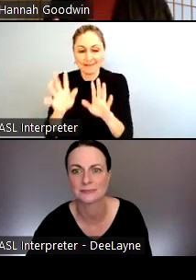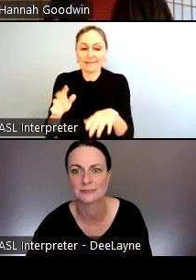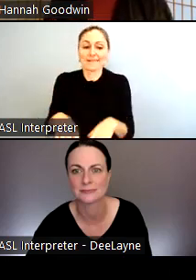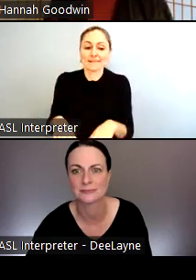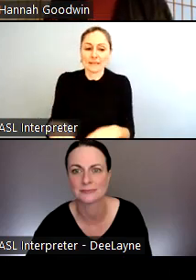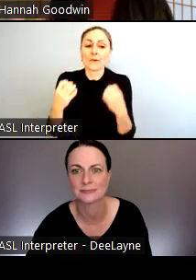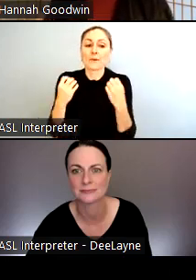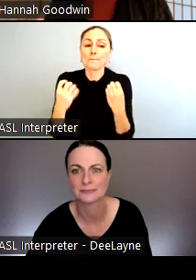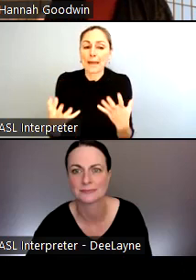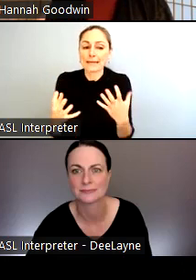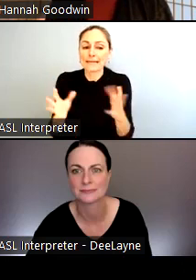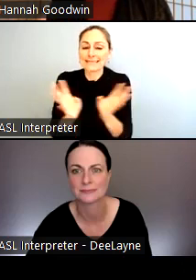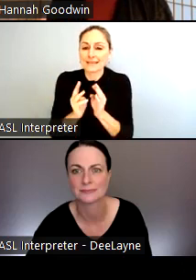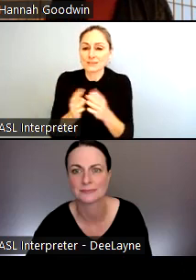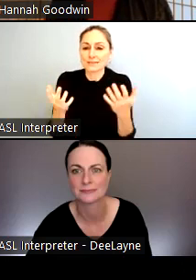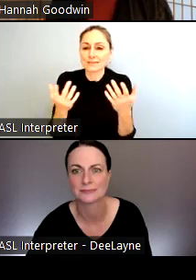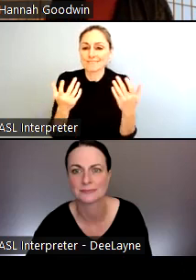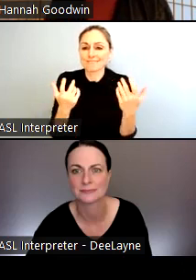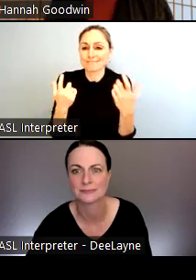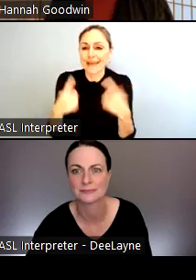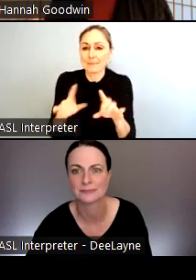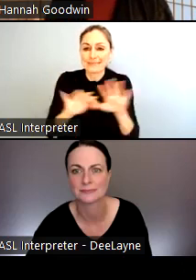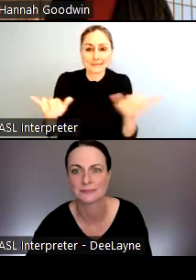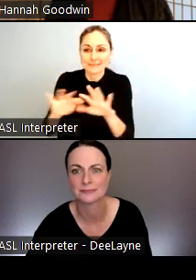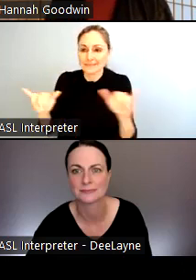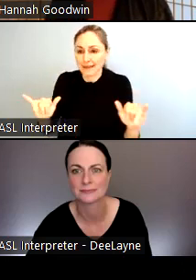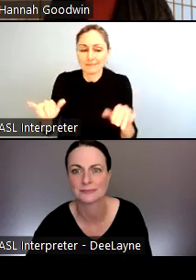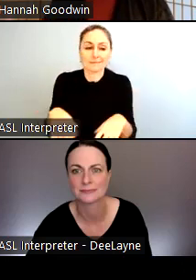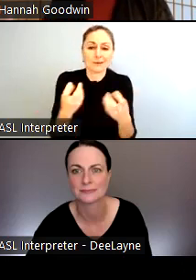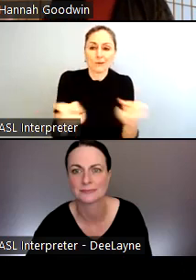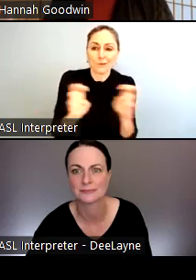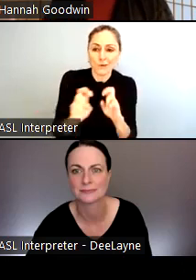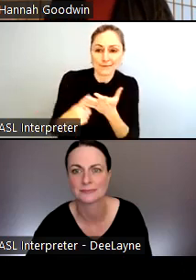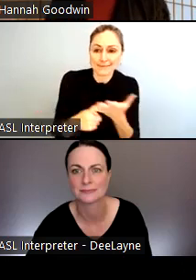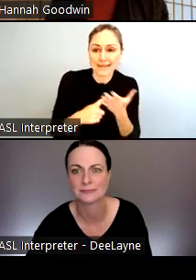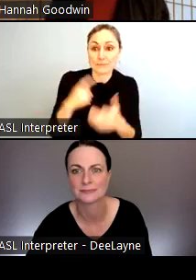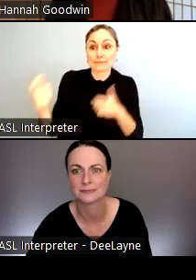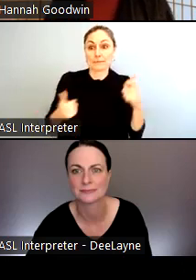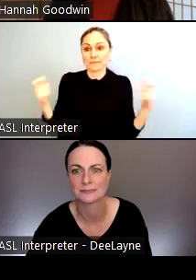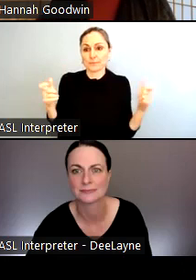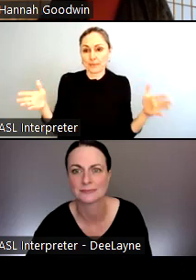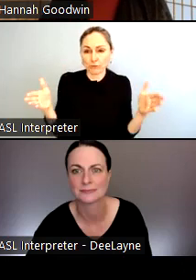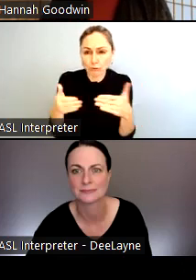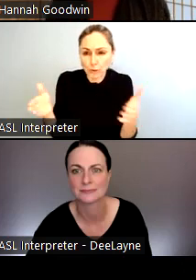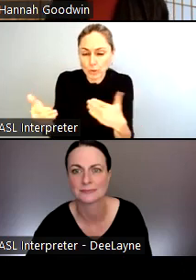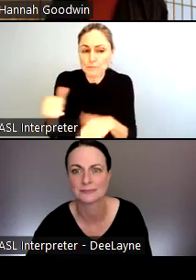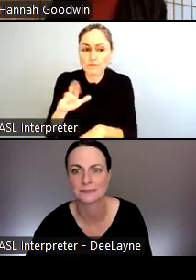happening at the same time around round tables in a very large room or maybe multiple rooms.